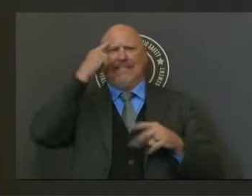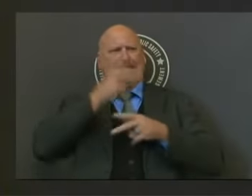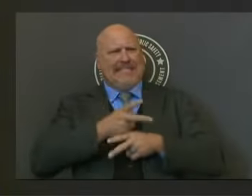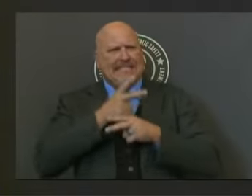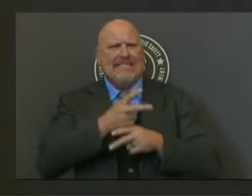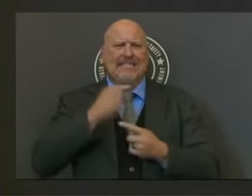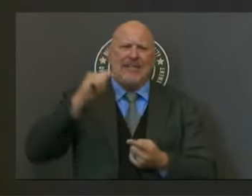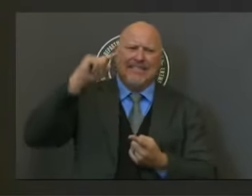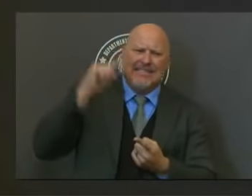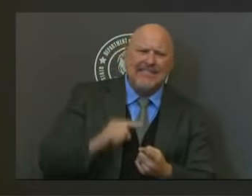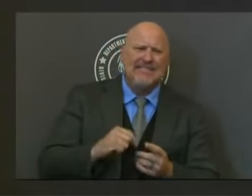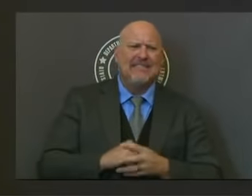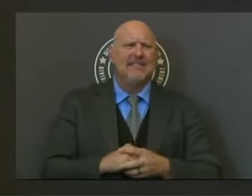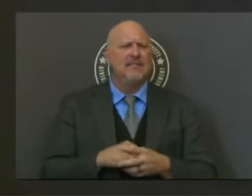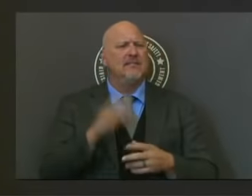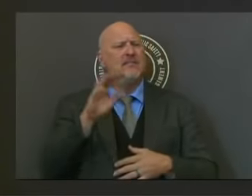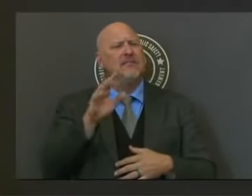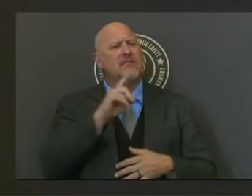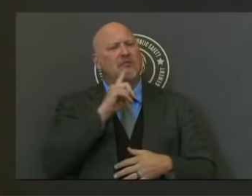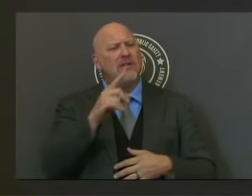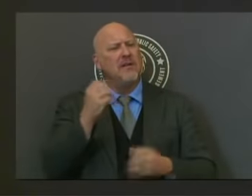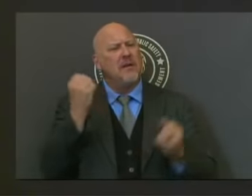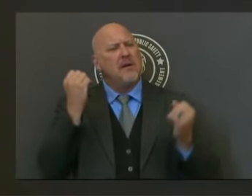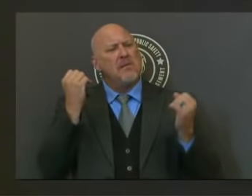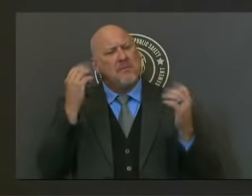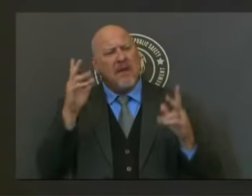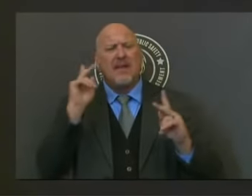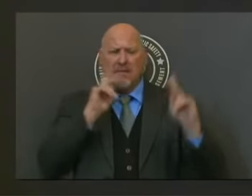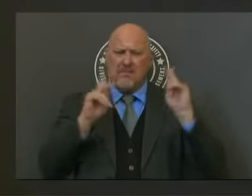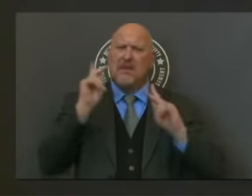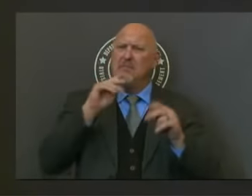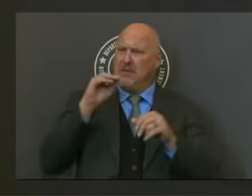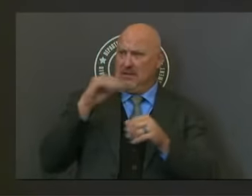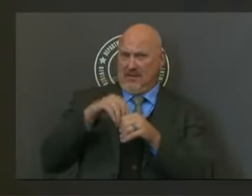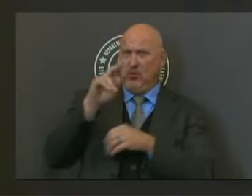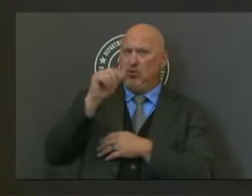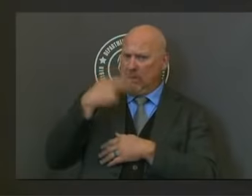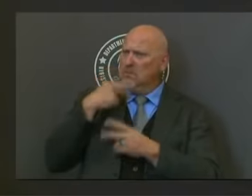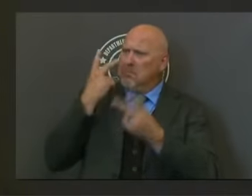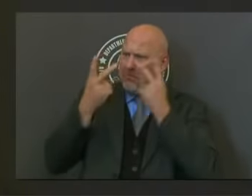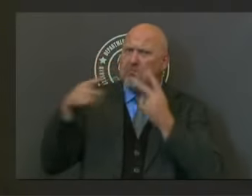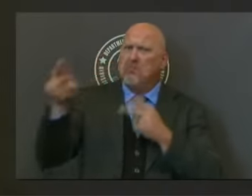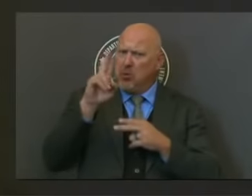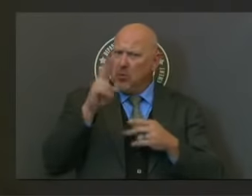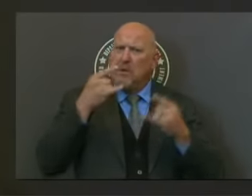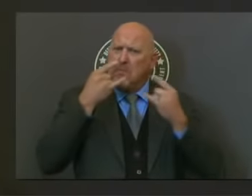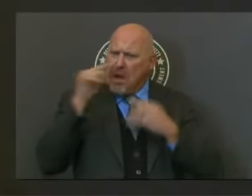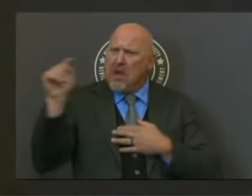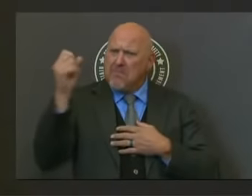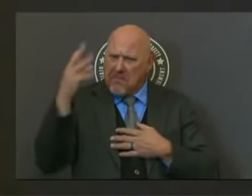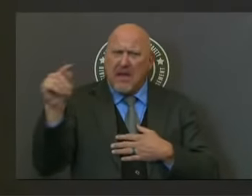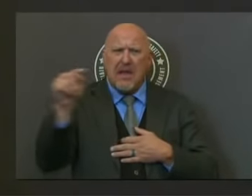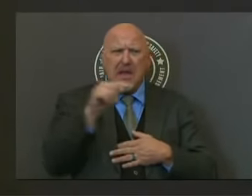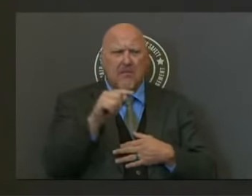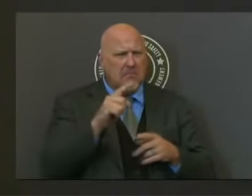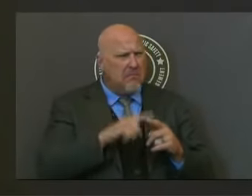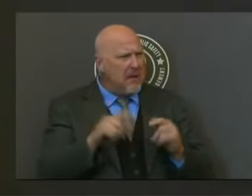necessarily but other taken seriously but some folks